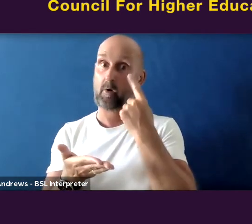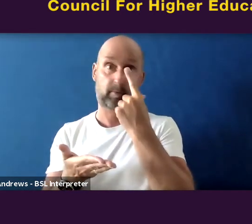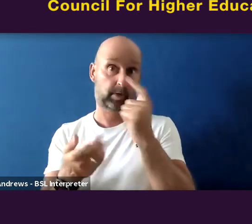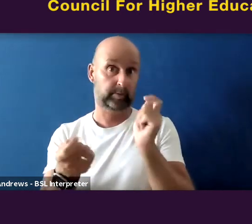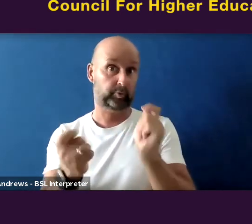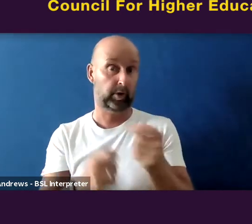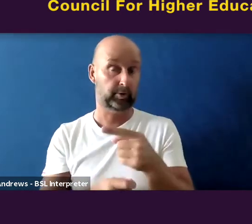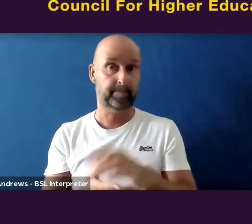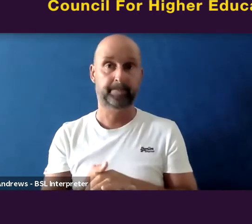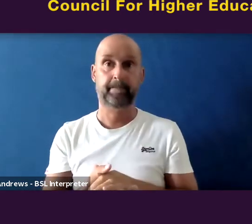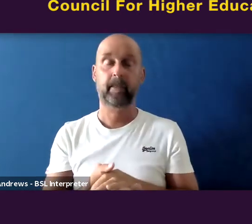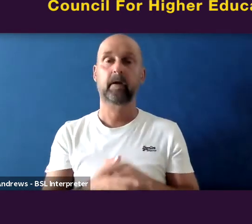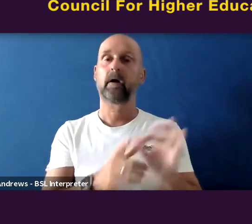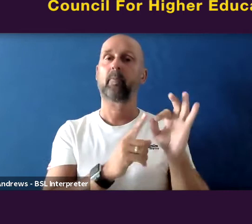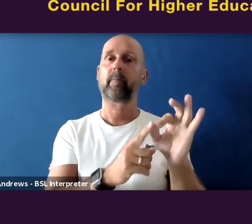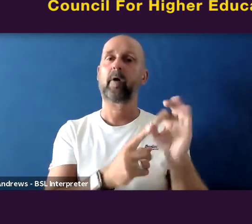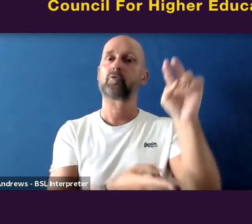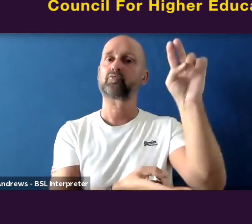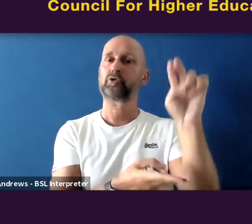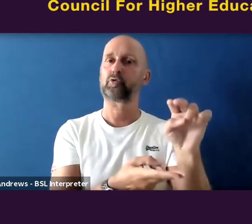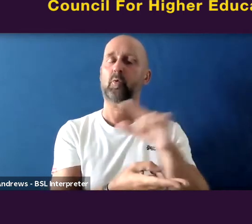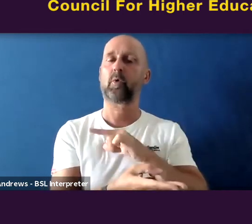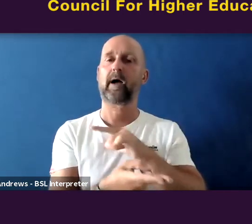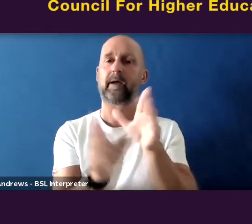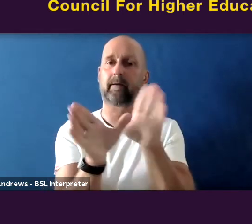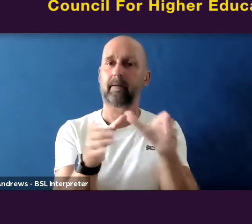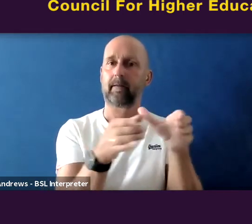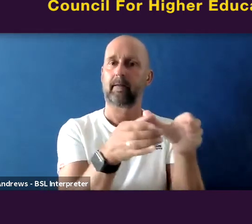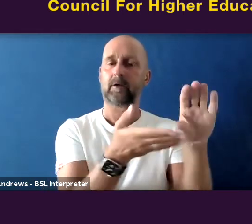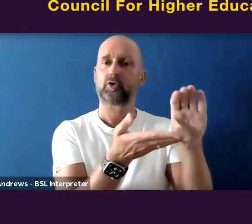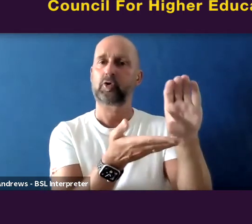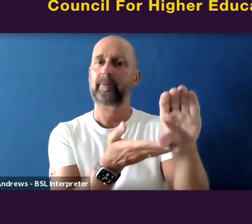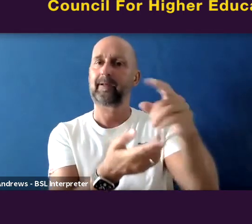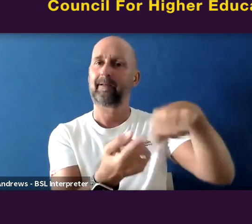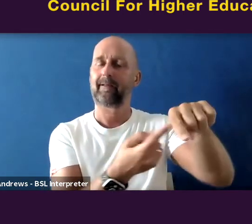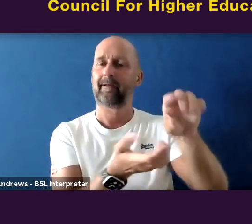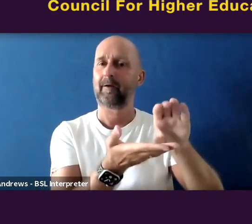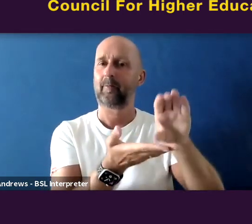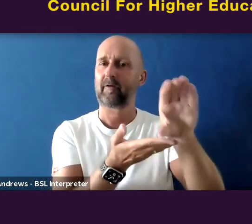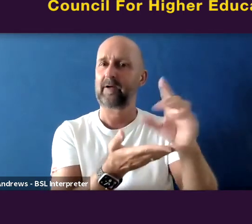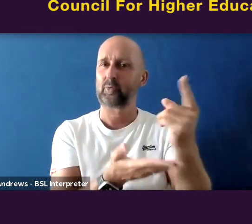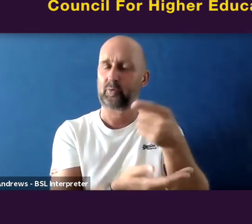The proposed reduction relates to a much smaller subsidy that is currently provided by the OfS,